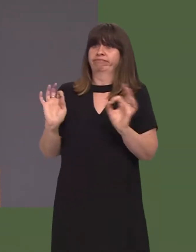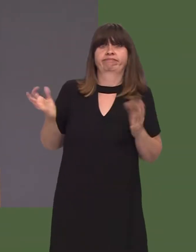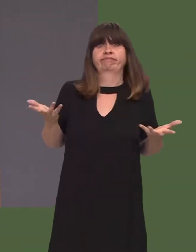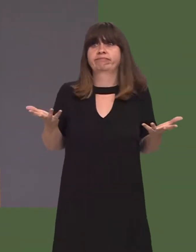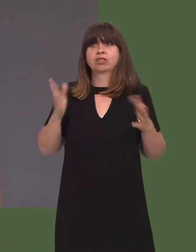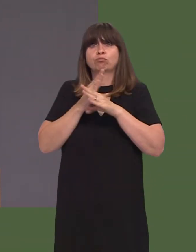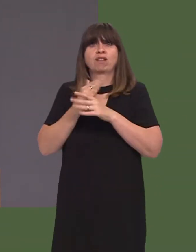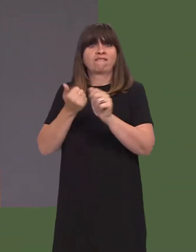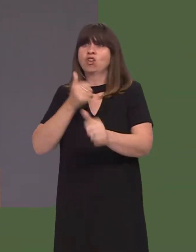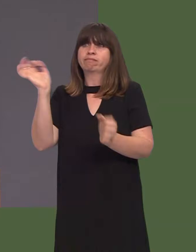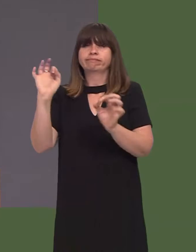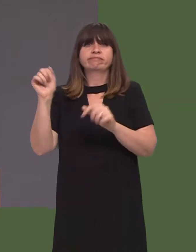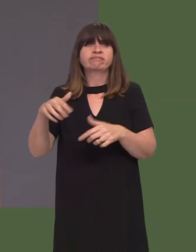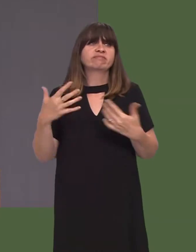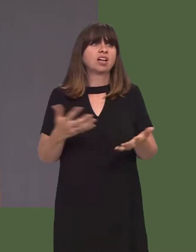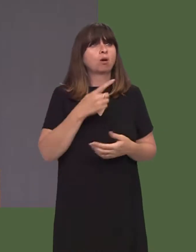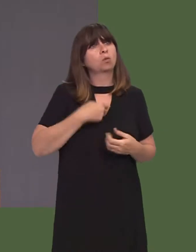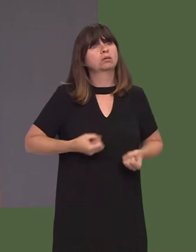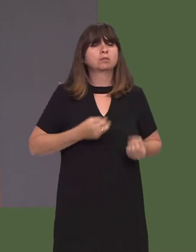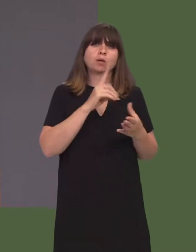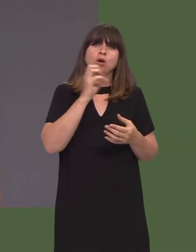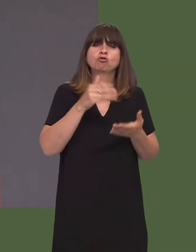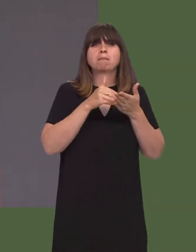now that isnít going to happen, instead of which weíre going to spend another £100